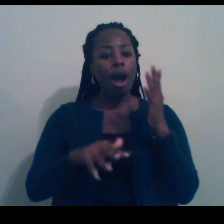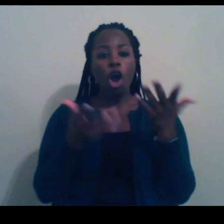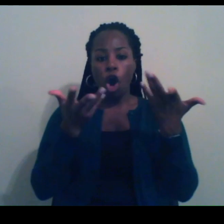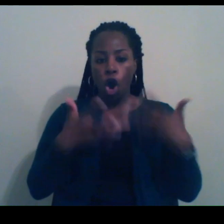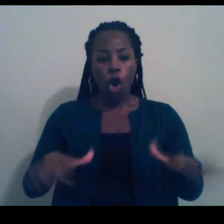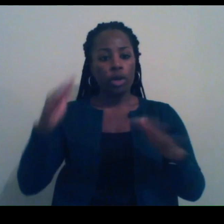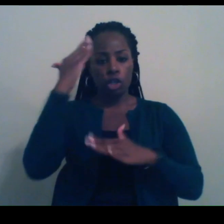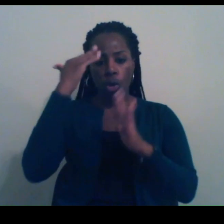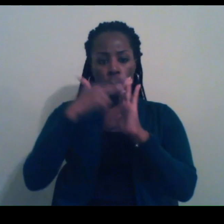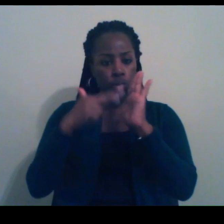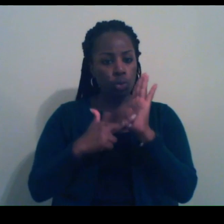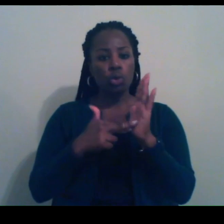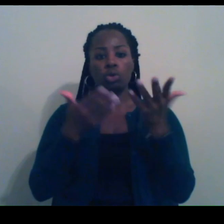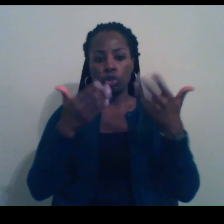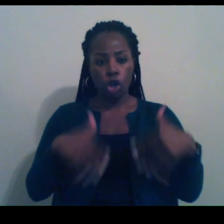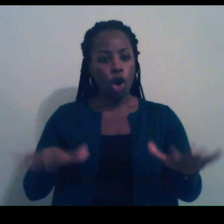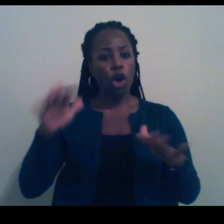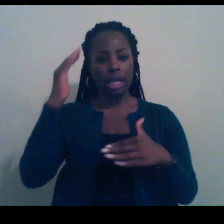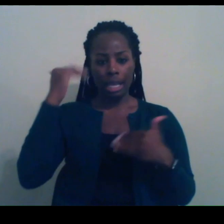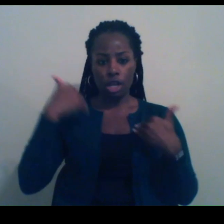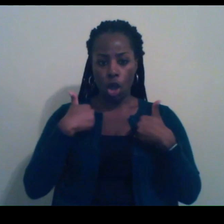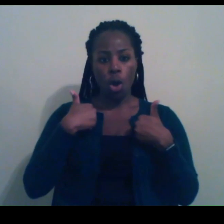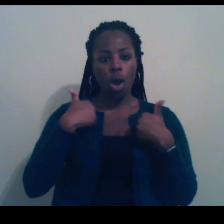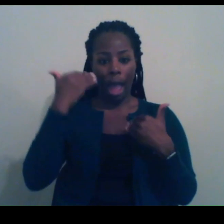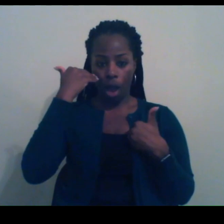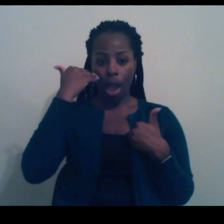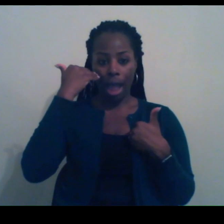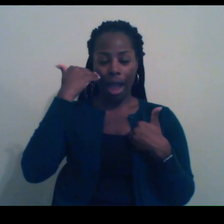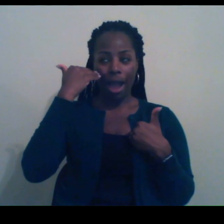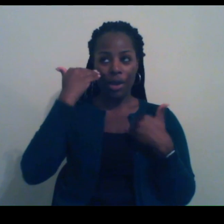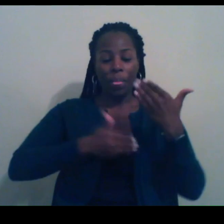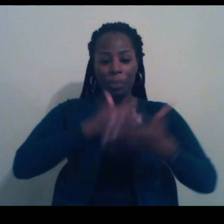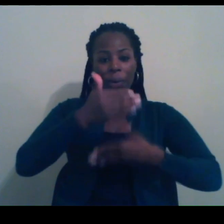gonna continue to proactively update our regulations we're gonna be working with